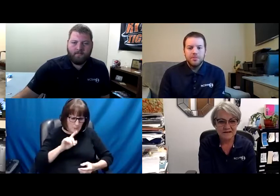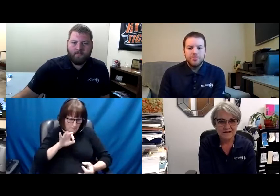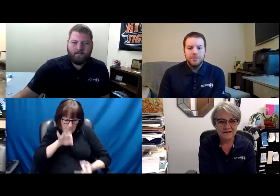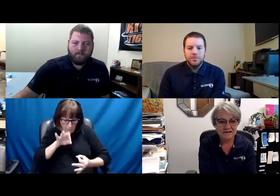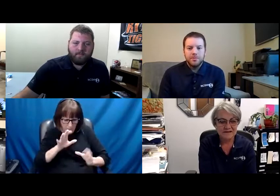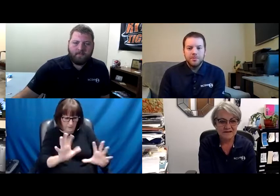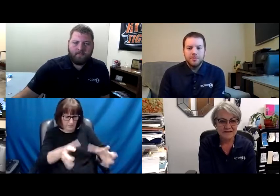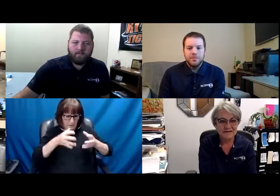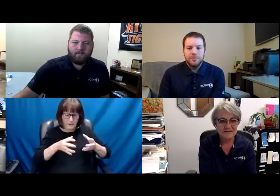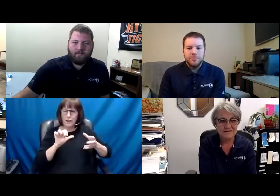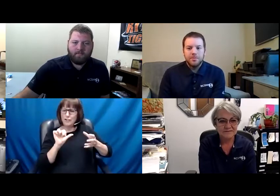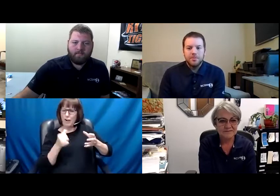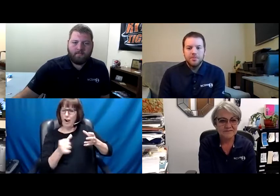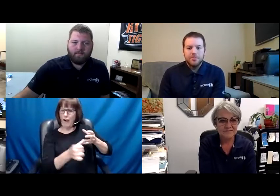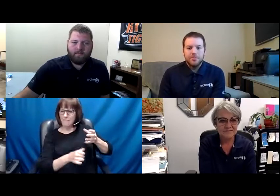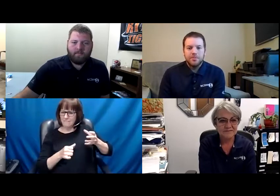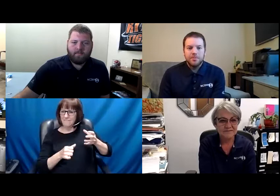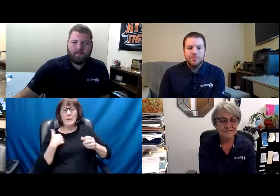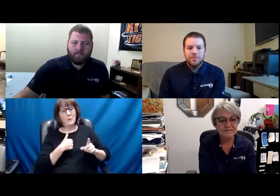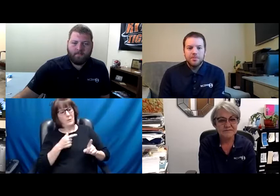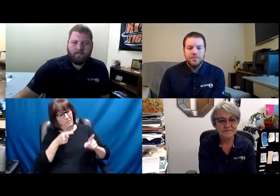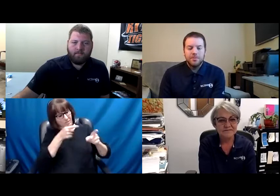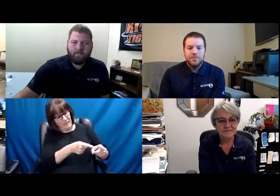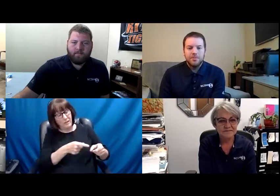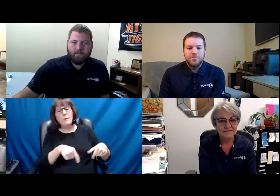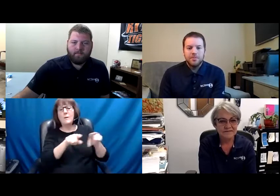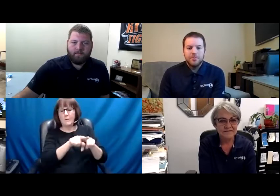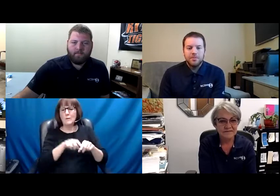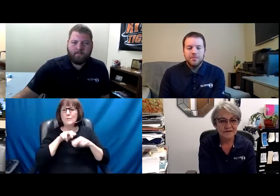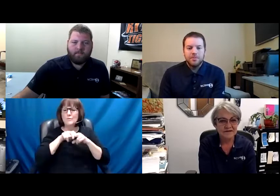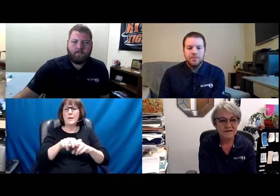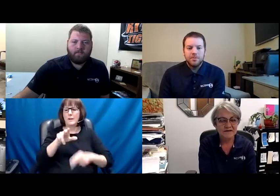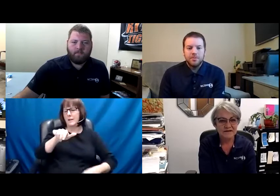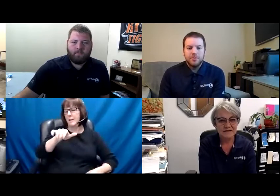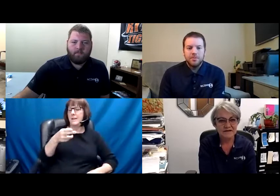when we're at the pumpkin patch. We also take hayride, drink apple cider,